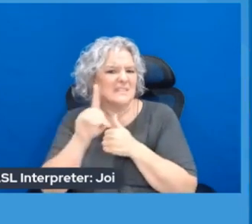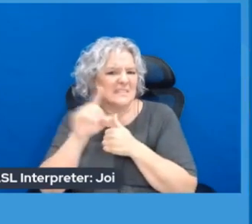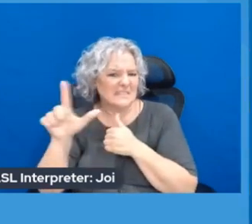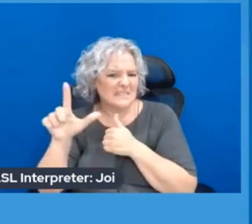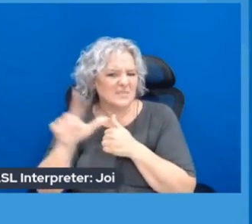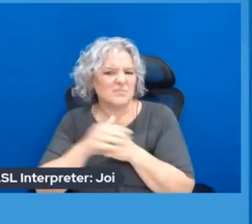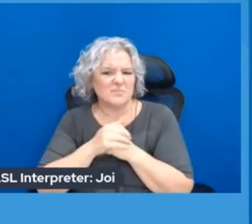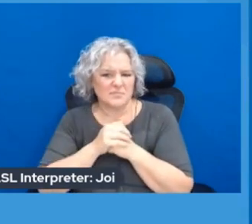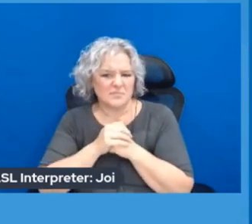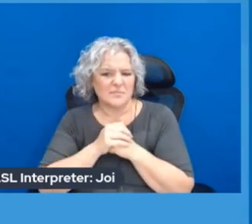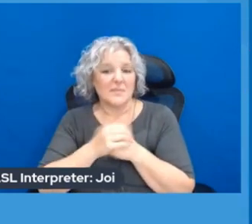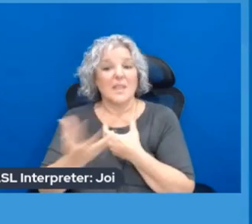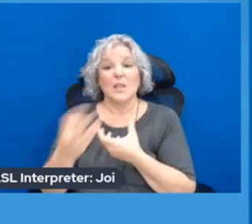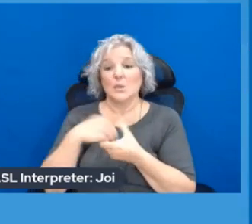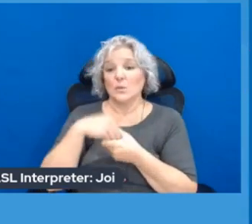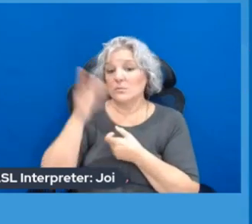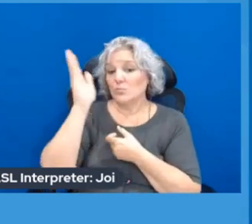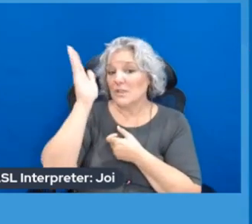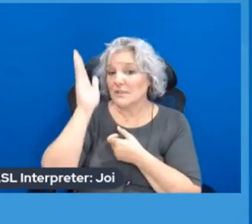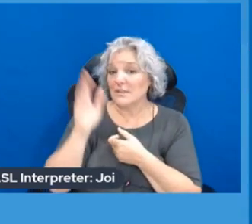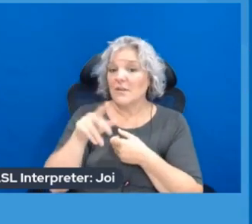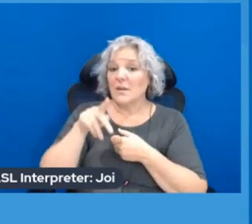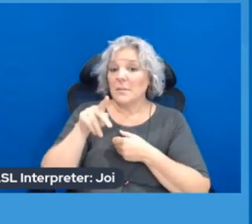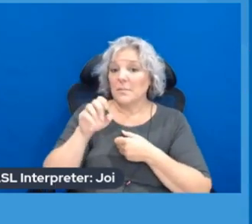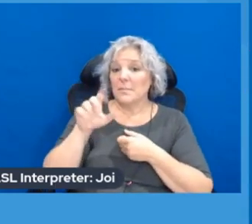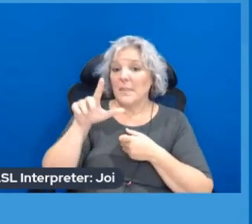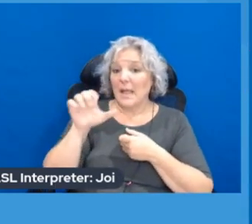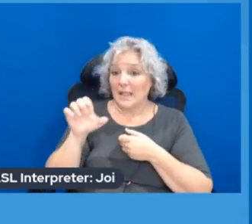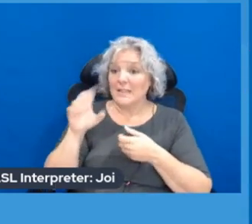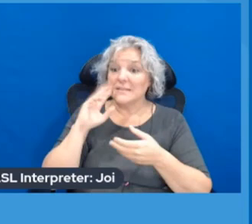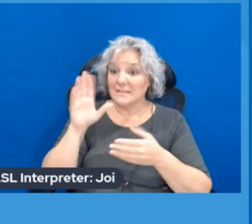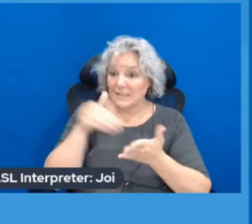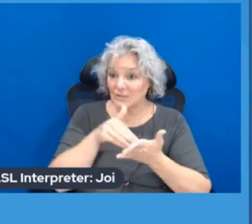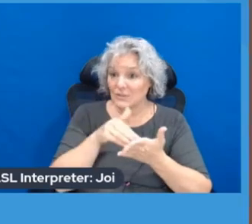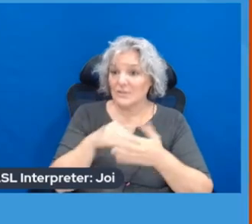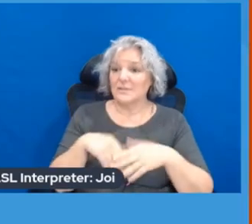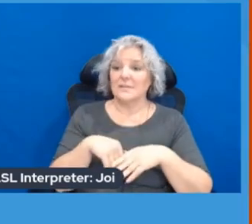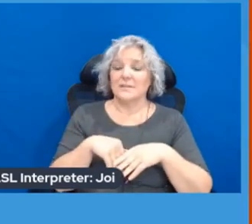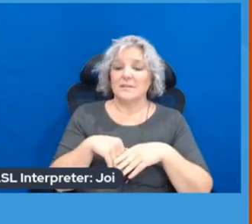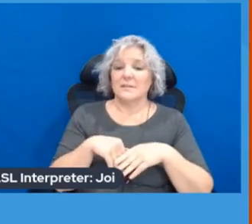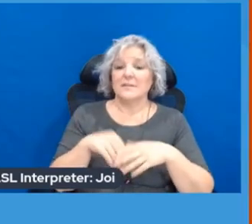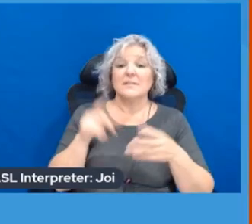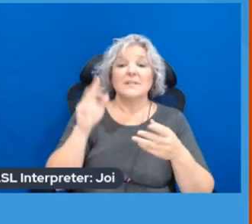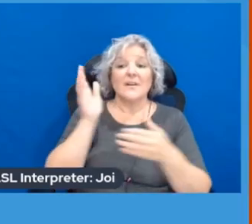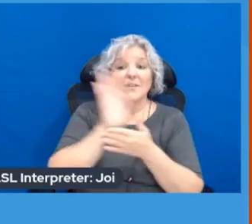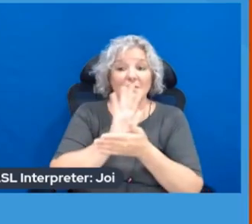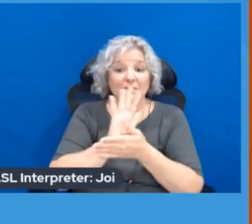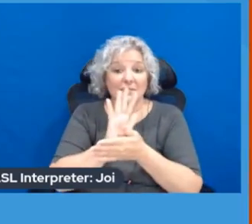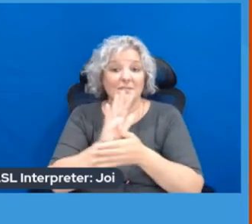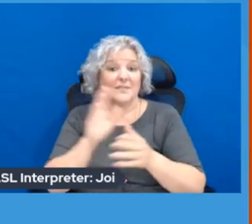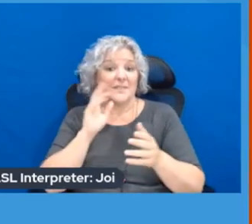presentations from the PELE Center and NCPMI, video illustrations of remote home visits